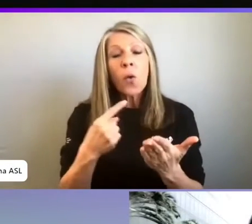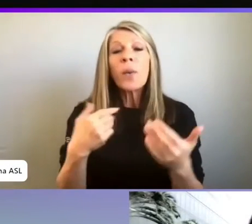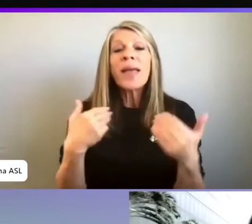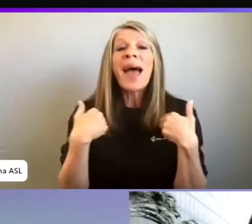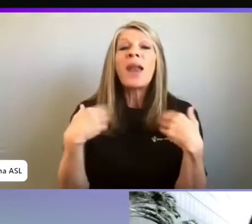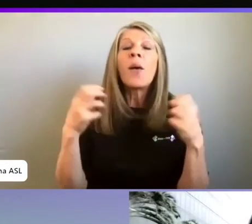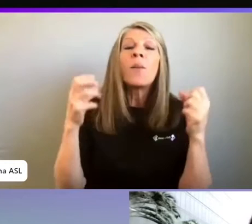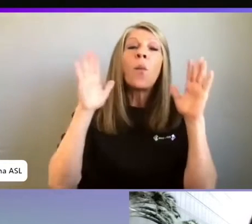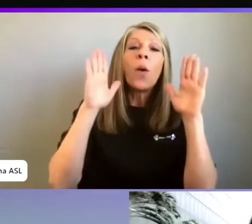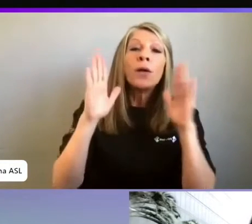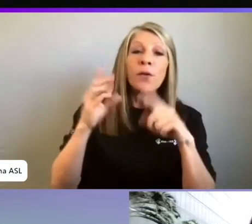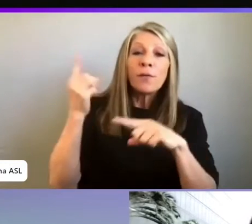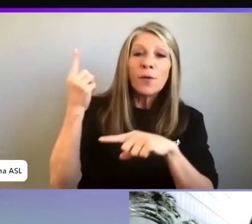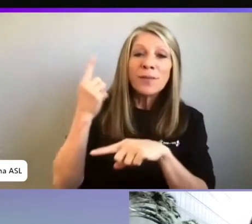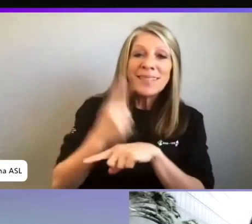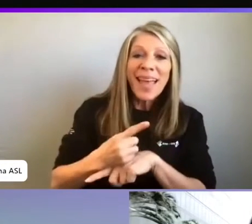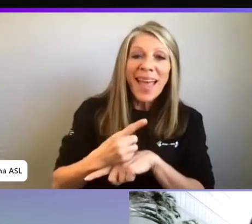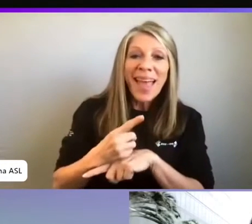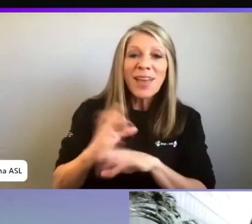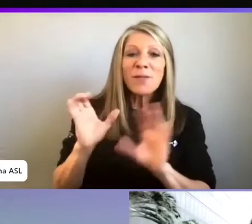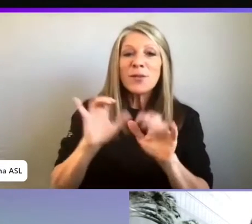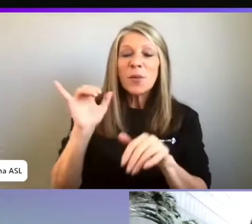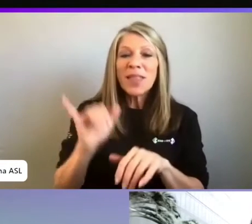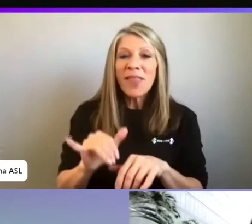An up that. down vote on things we